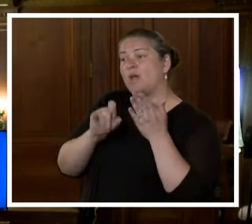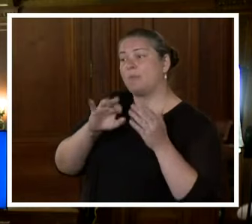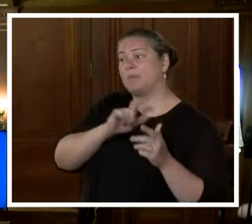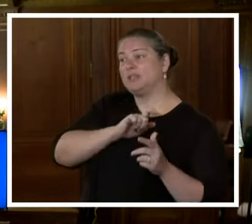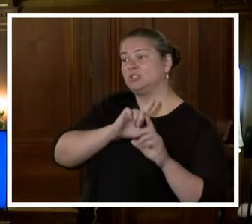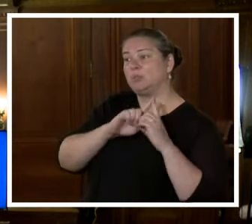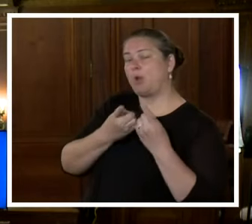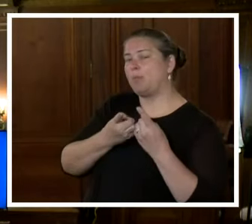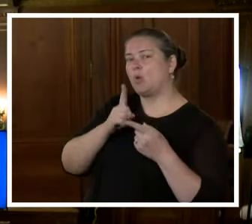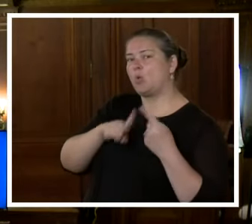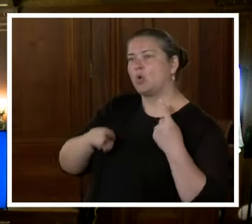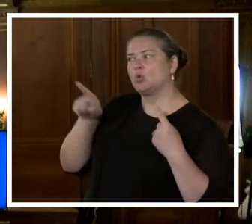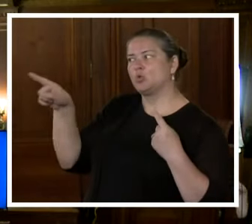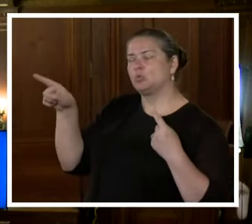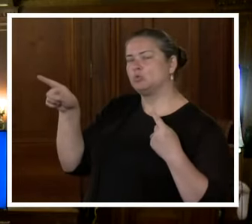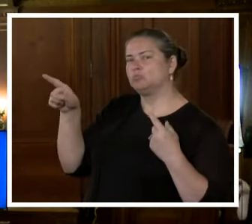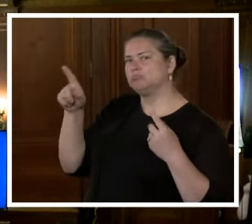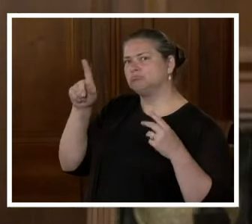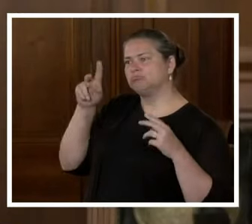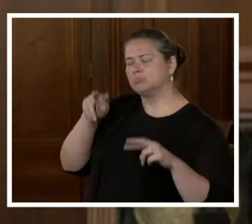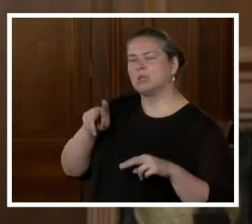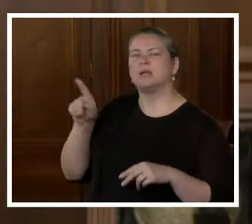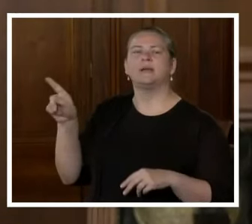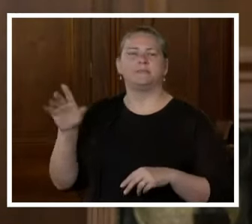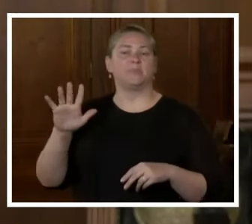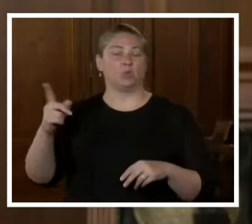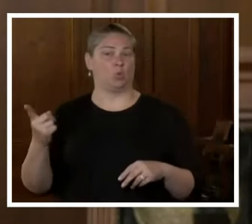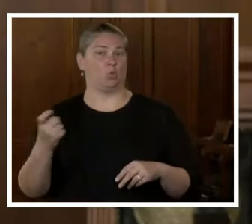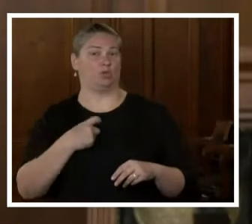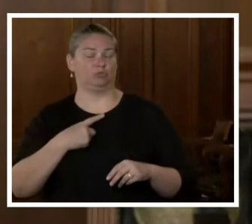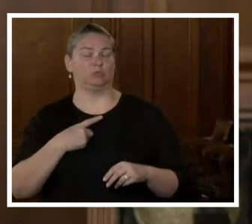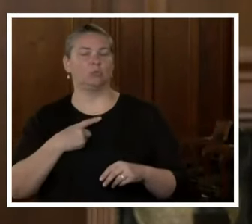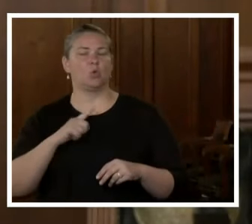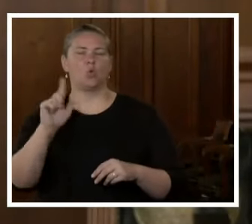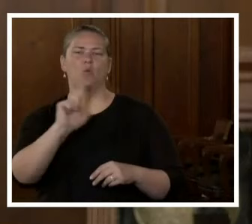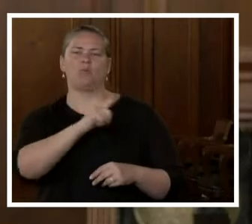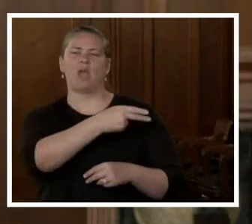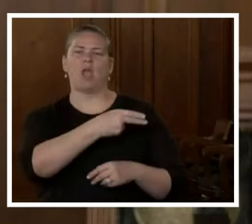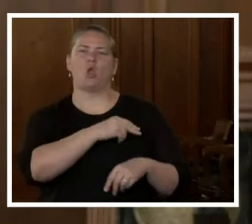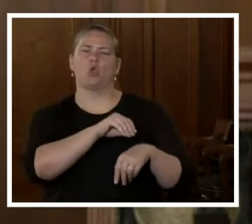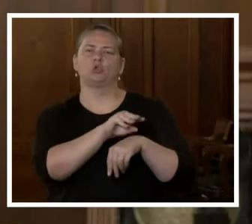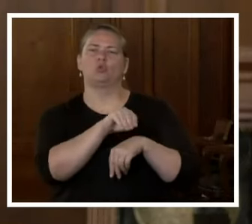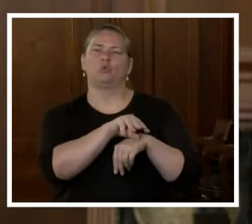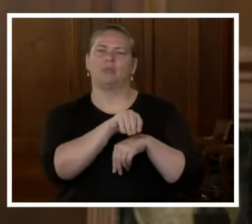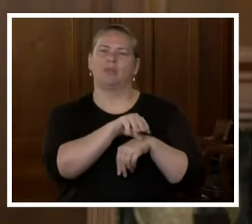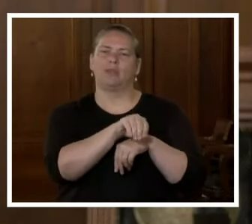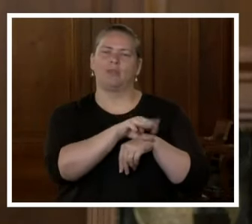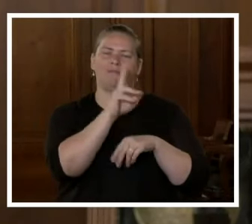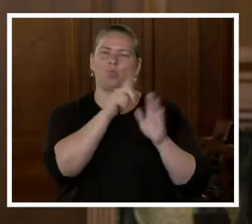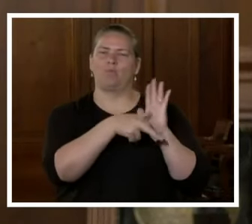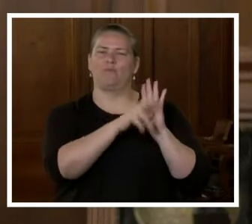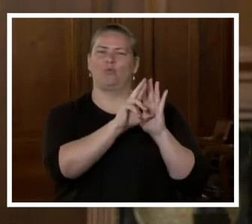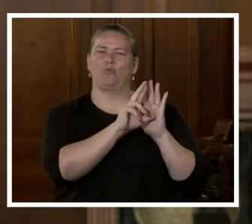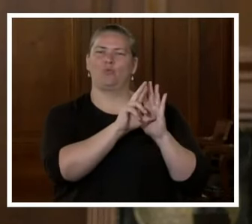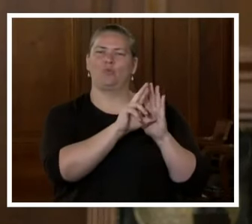TECHNIQUES THAT WE CAN ALWAYS DO BETTER, I'D HOPE THAT COULD BE EMBRACED. LISTEN. EVERY DAY I'M THINKING ABOUT